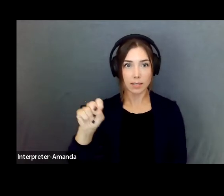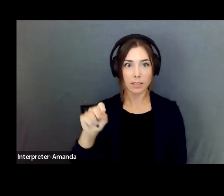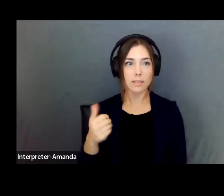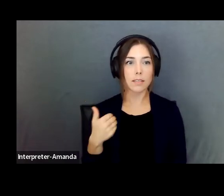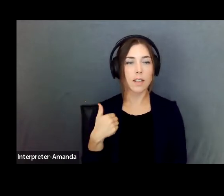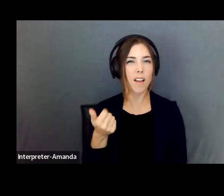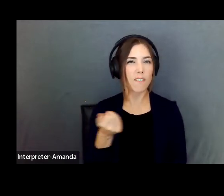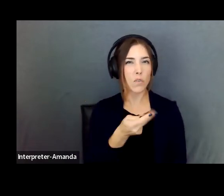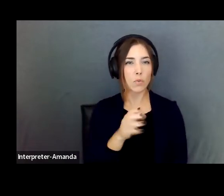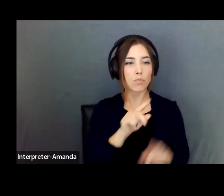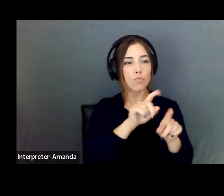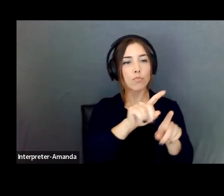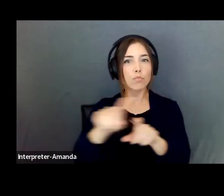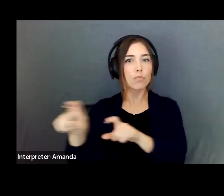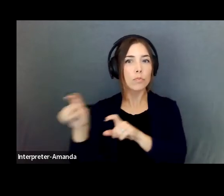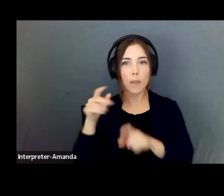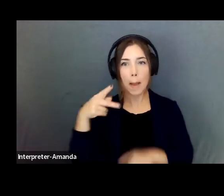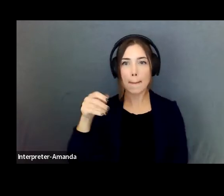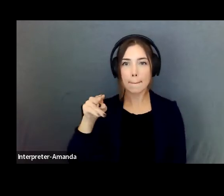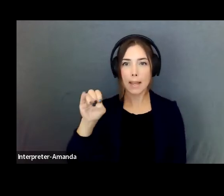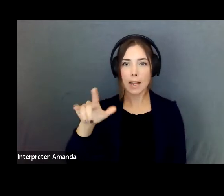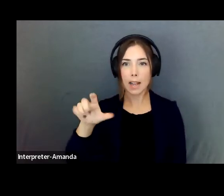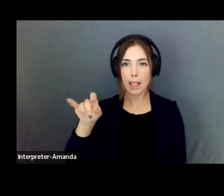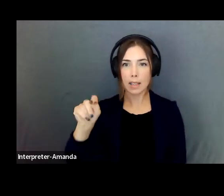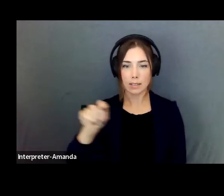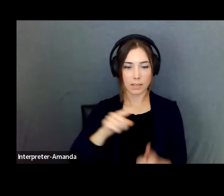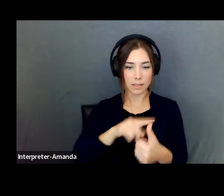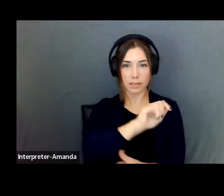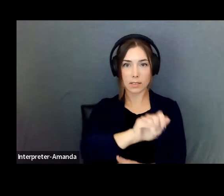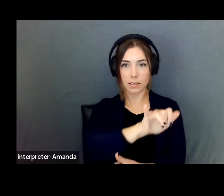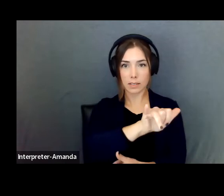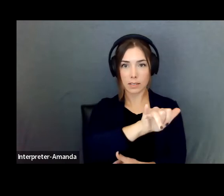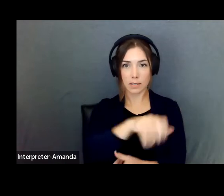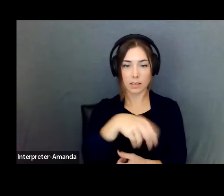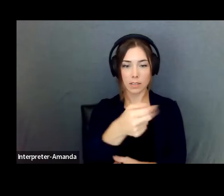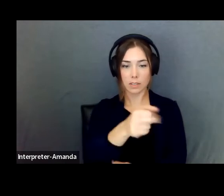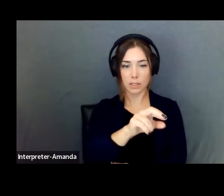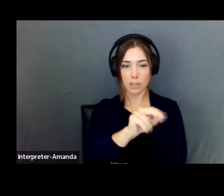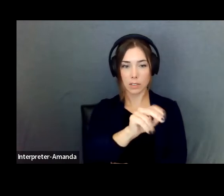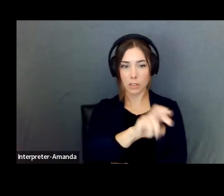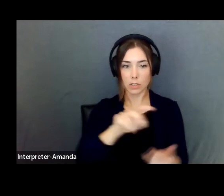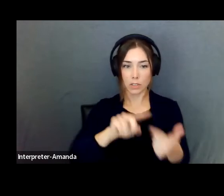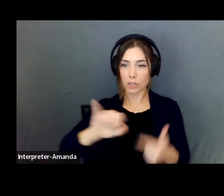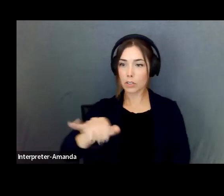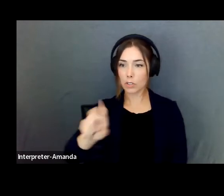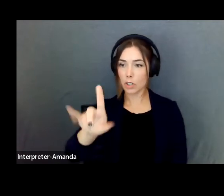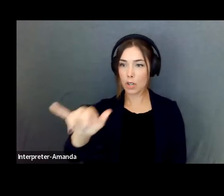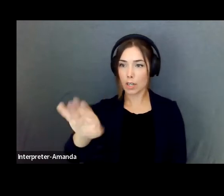And we're going to have Jay Harner and Jodie from a roads to freedom Independent Living